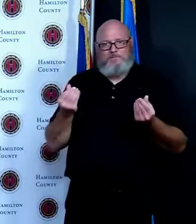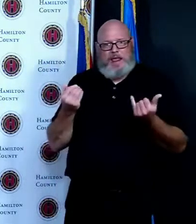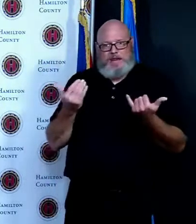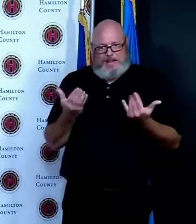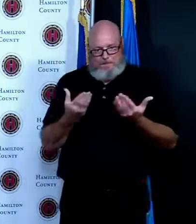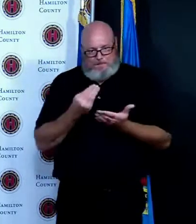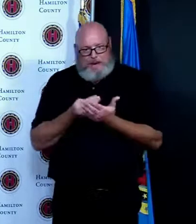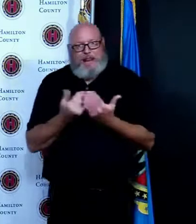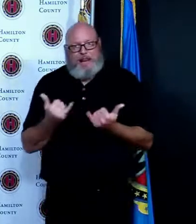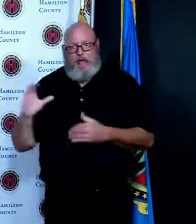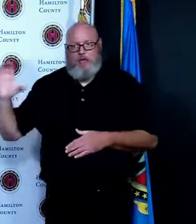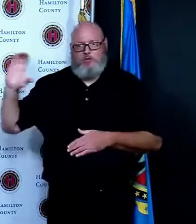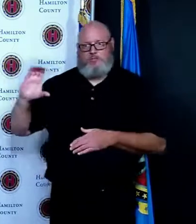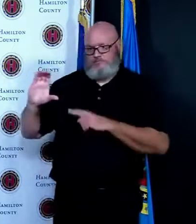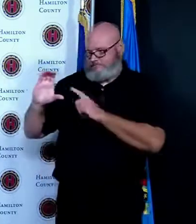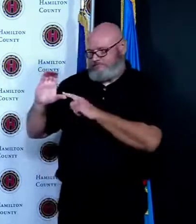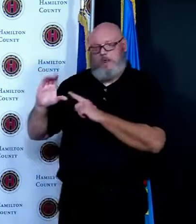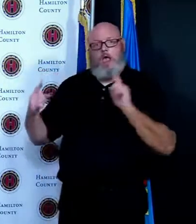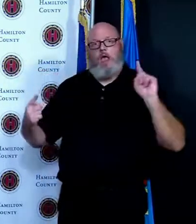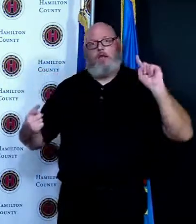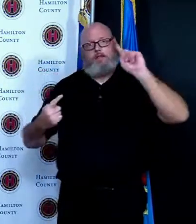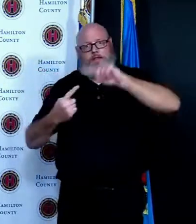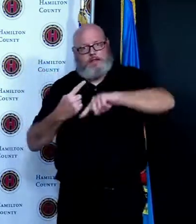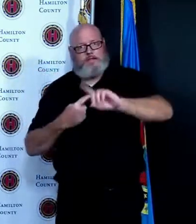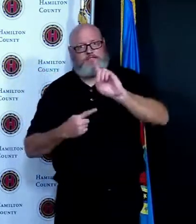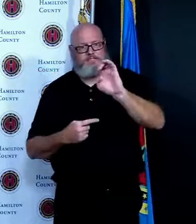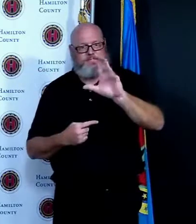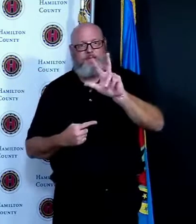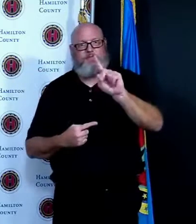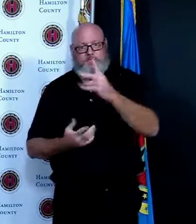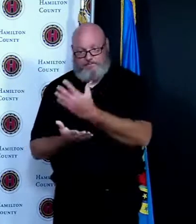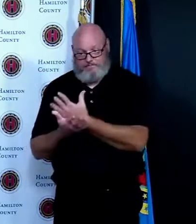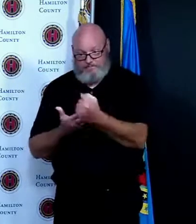snapshot as to how we're doing and kind of a reminder of where those dollars have gone